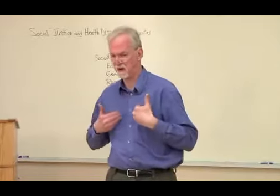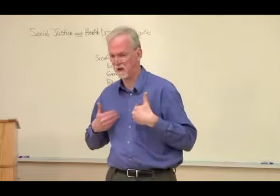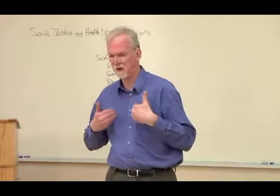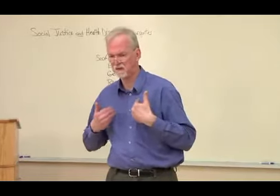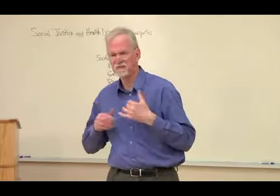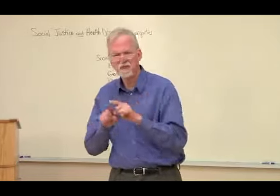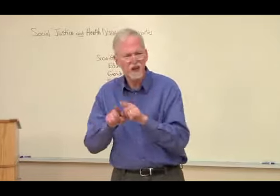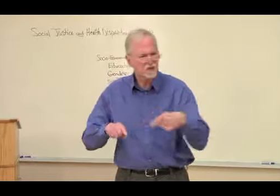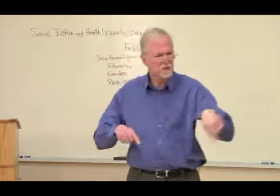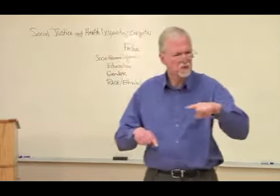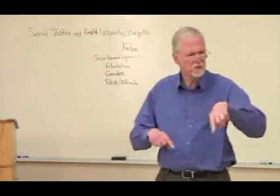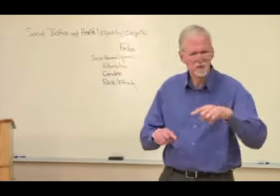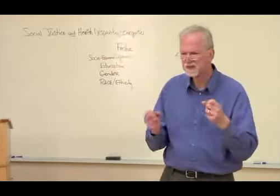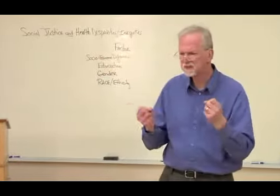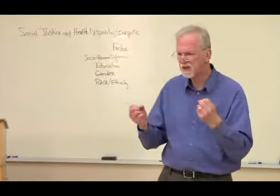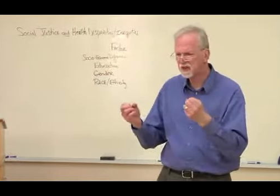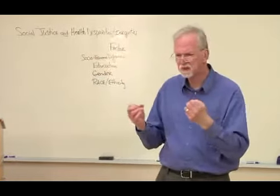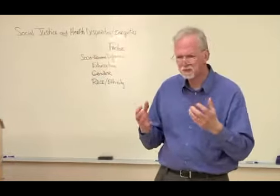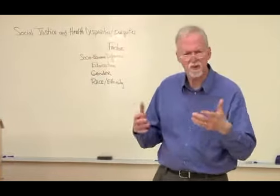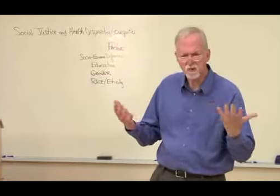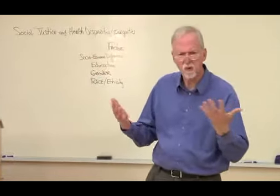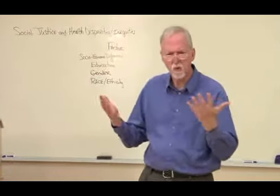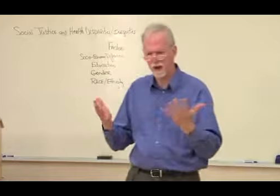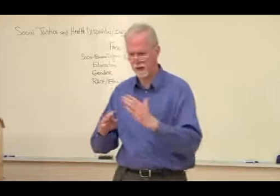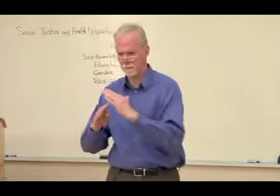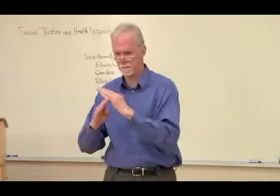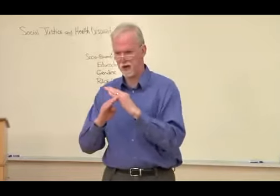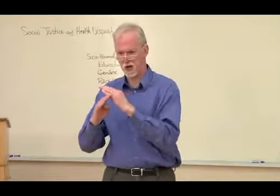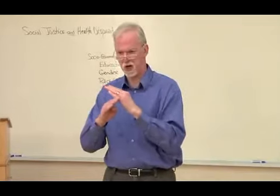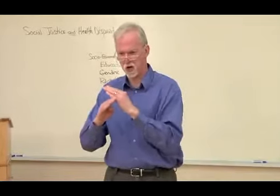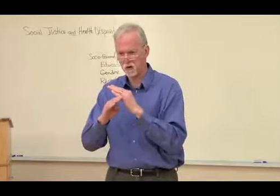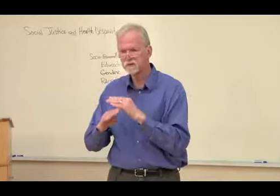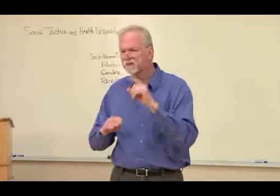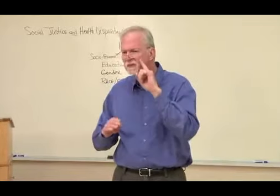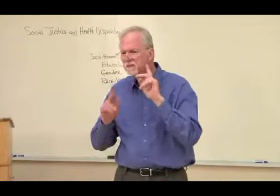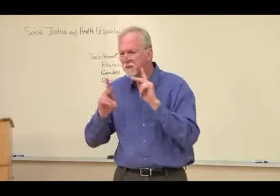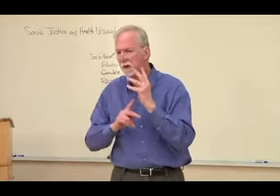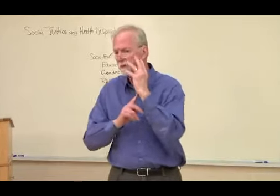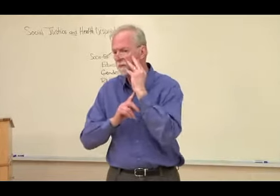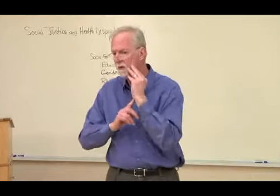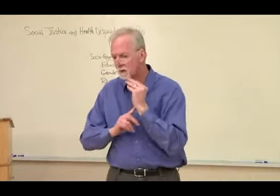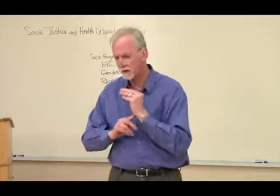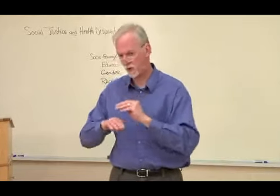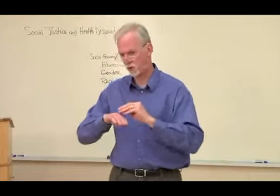People like you, who are sign language users. What barriers do deaf people experience